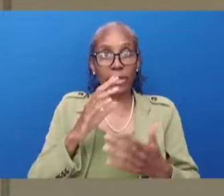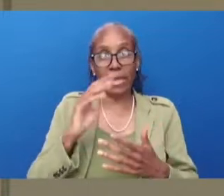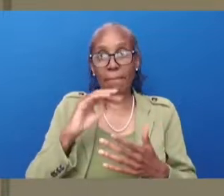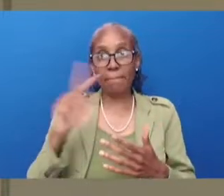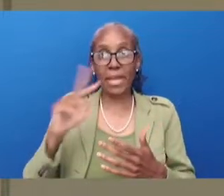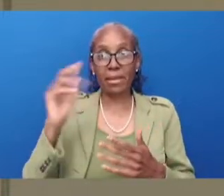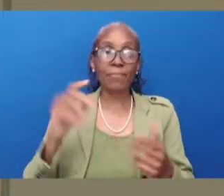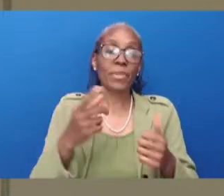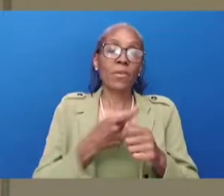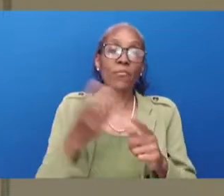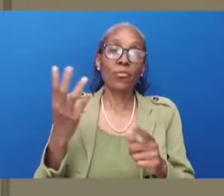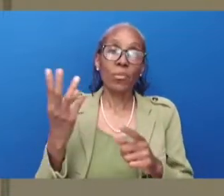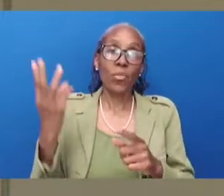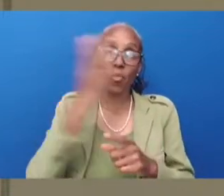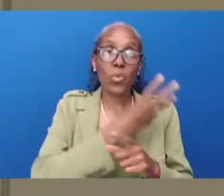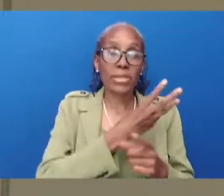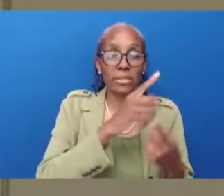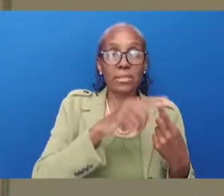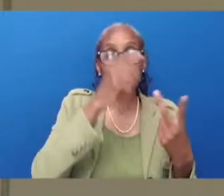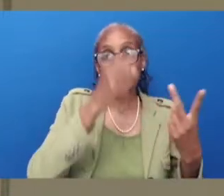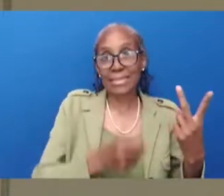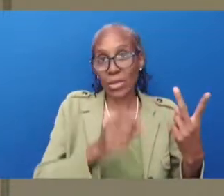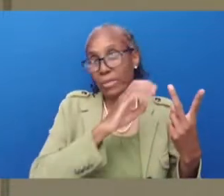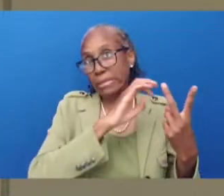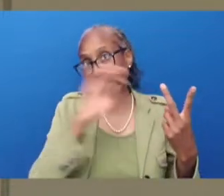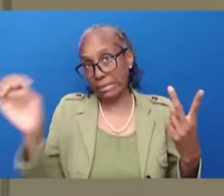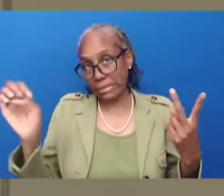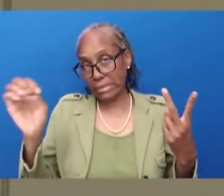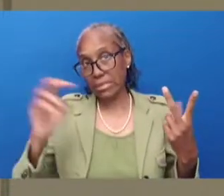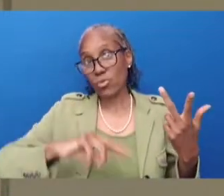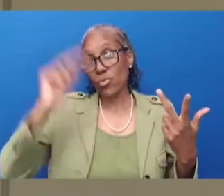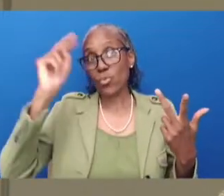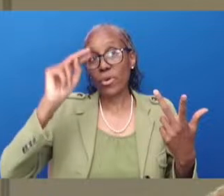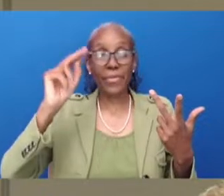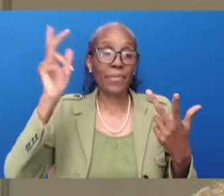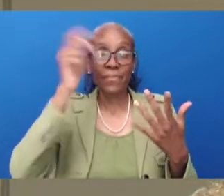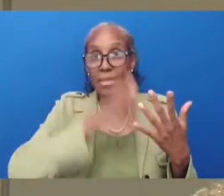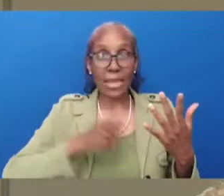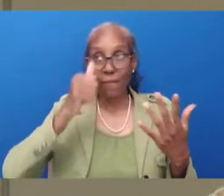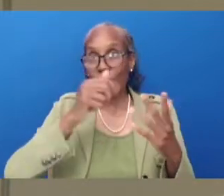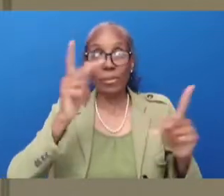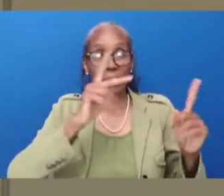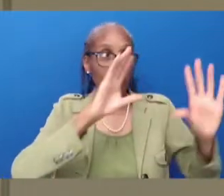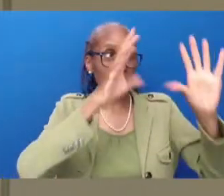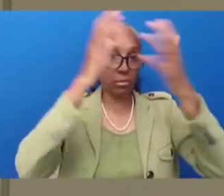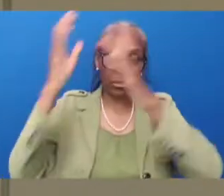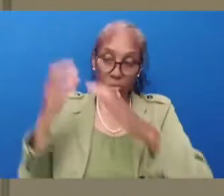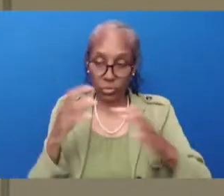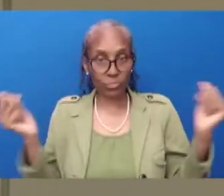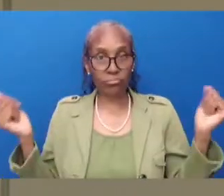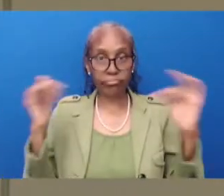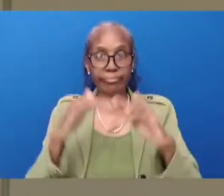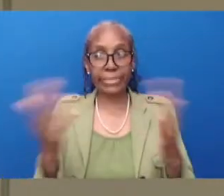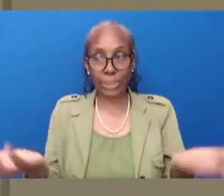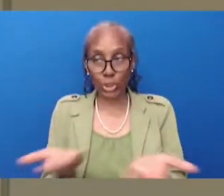REPRESENTED HERE IN MECKLENBURG COUNTY.